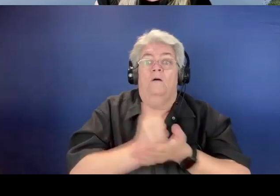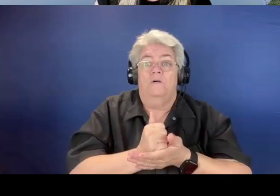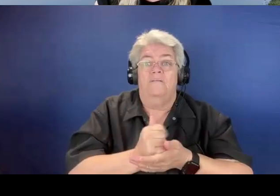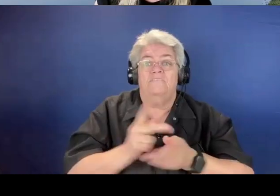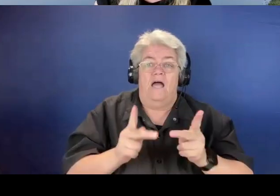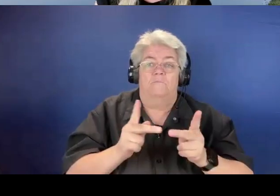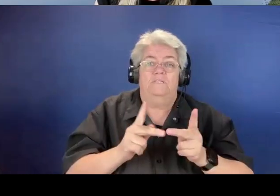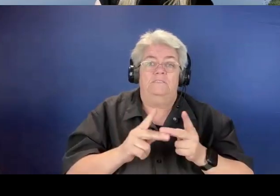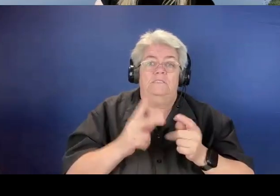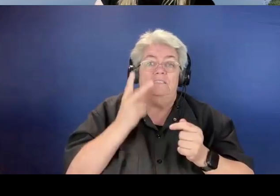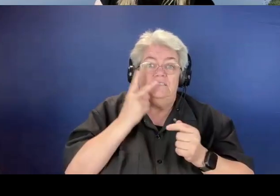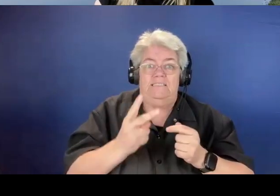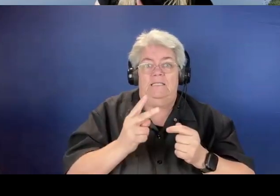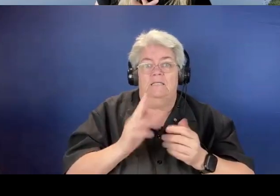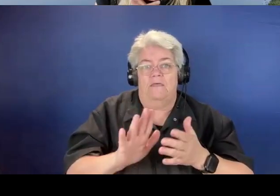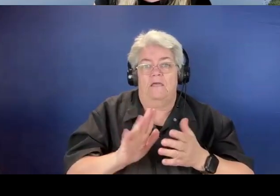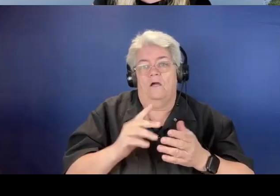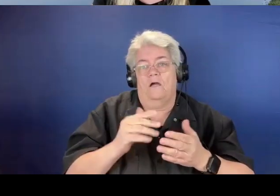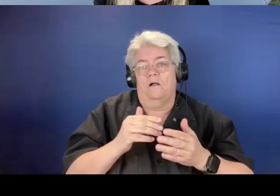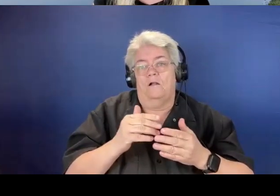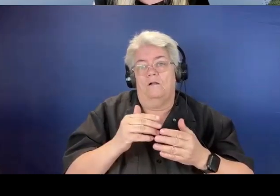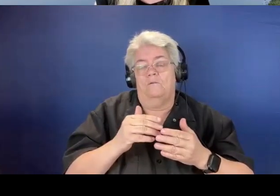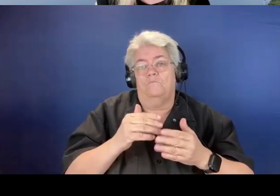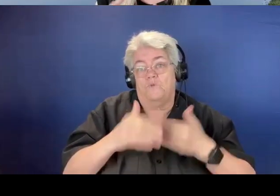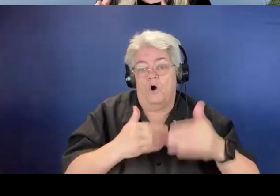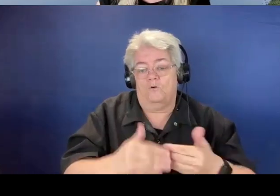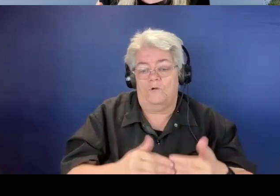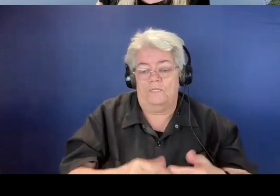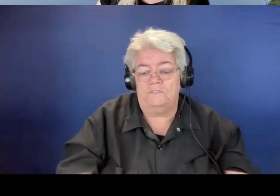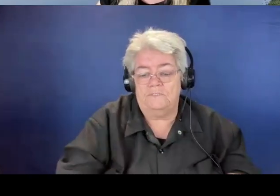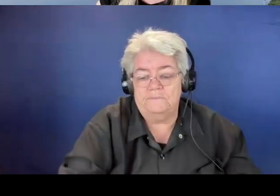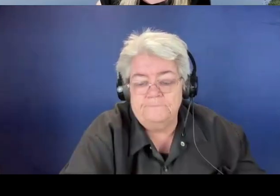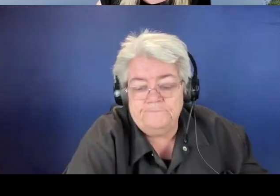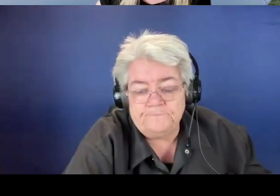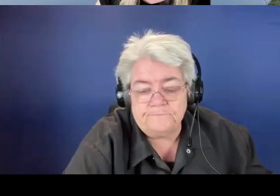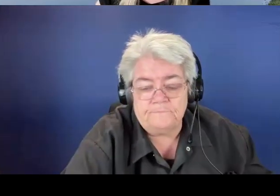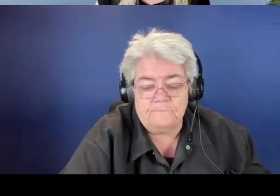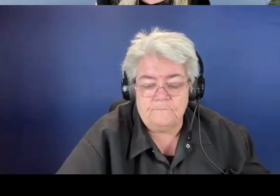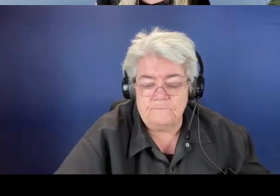that their child is making, and that the progress they are helping their child make is really important